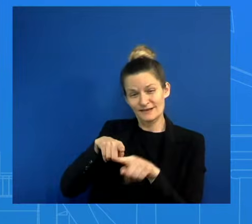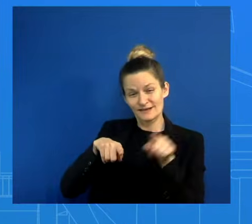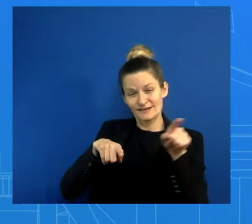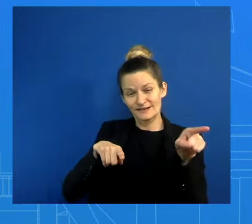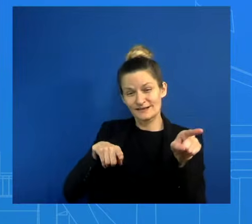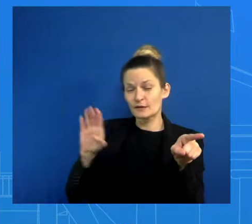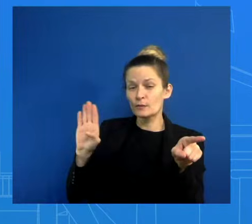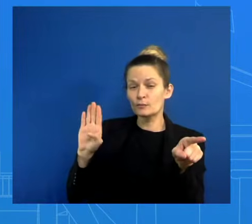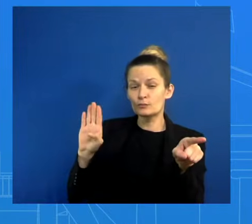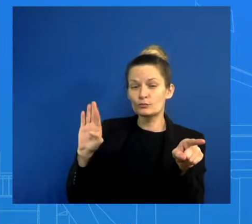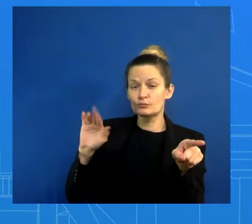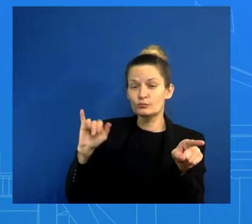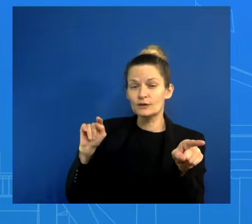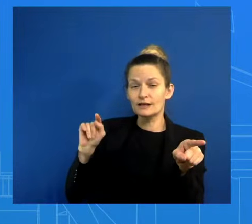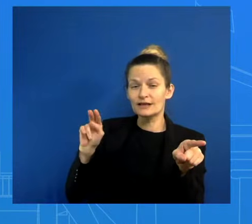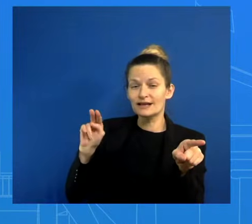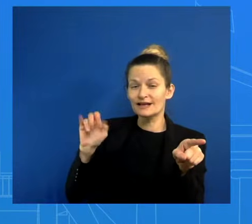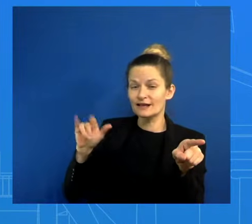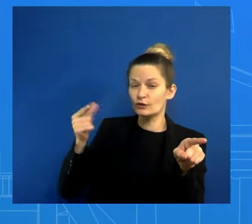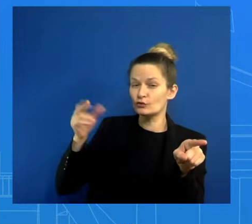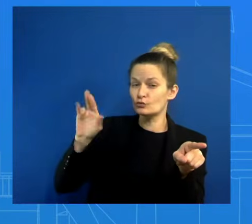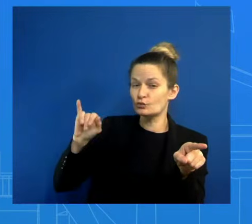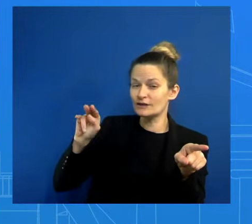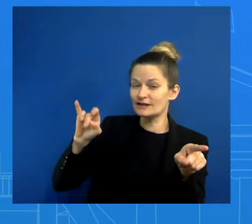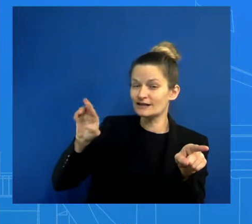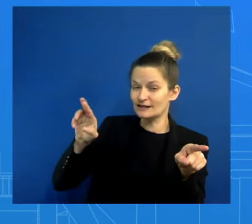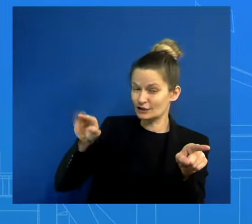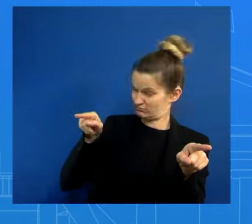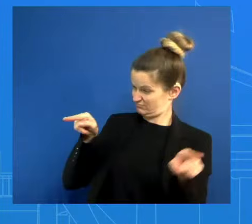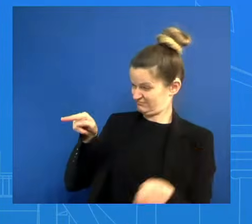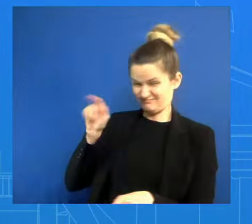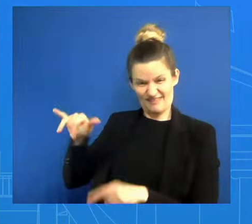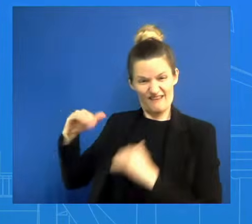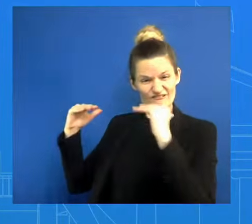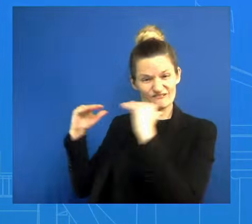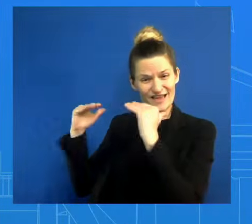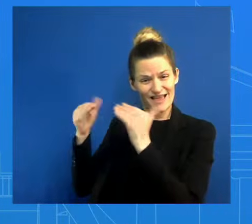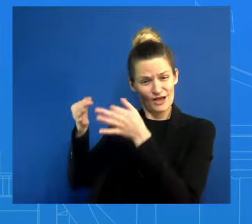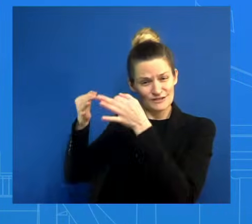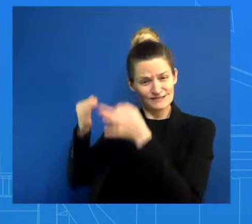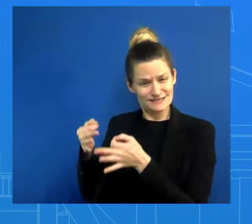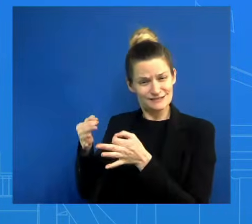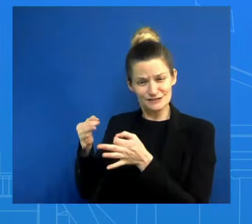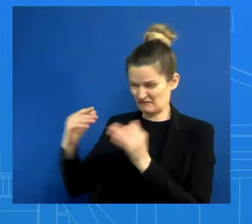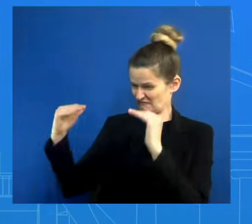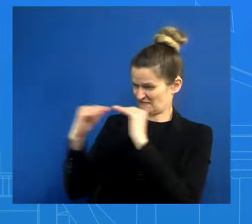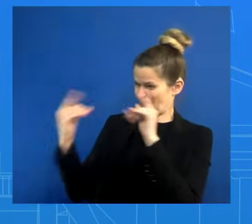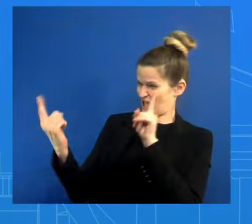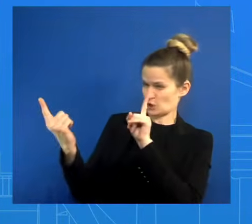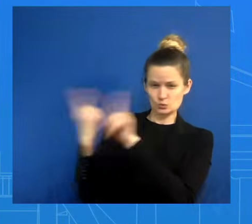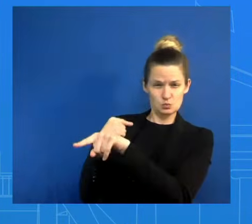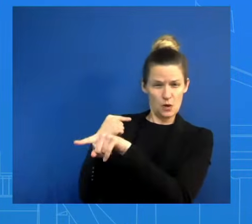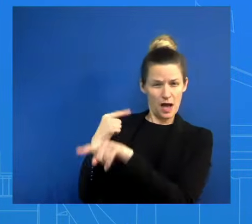about this yesterday as well -- the -- here's the way that we have seen this: